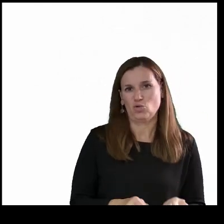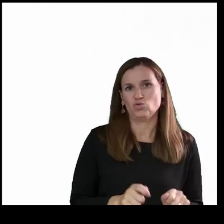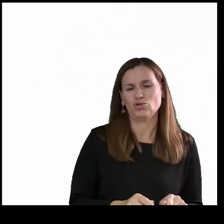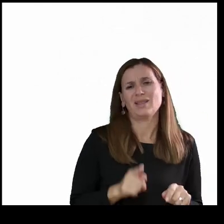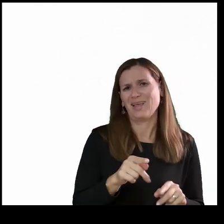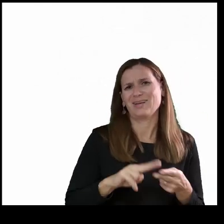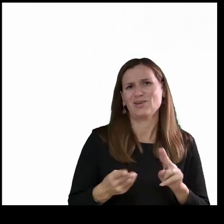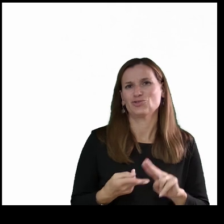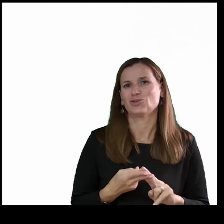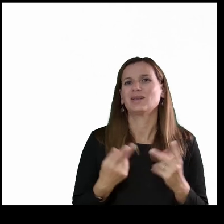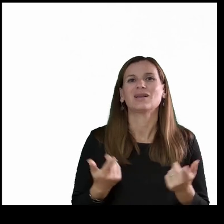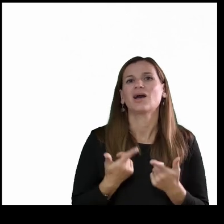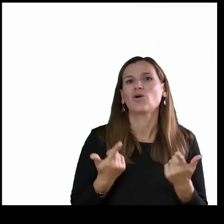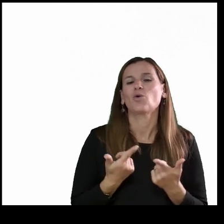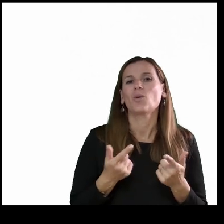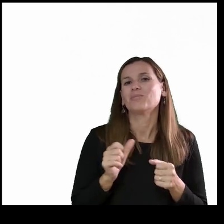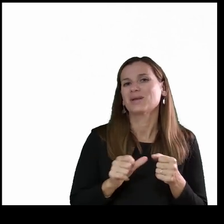skip things that are not interesting.